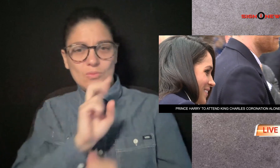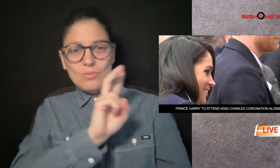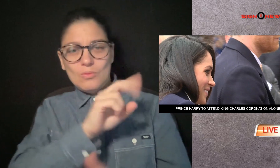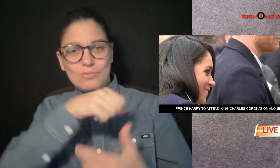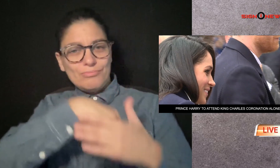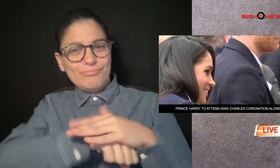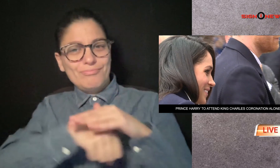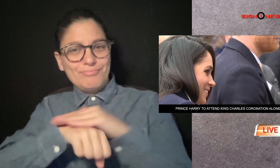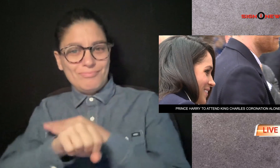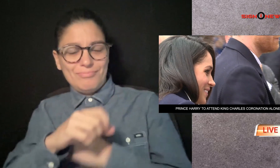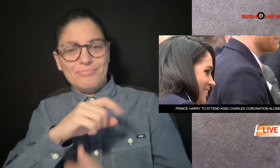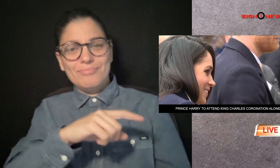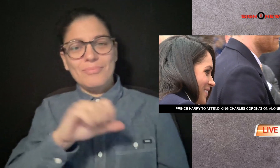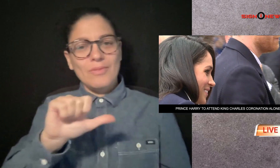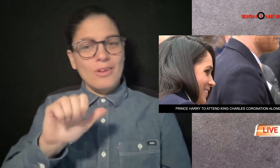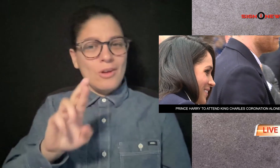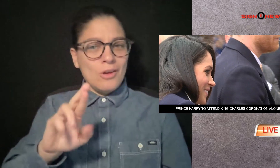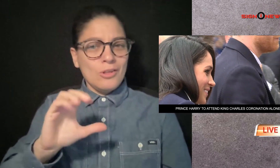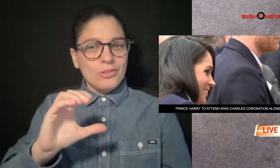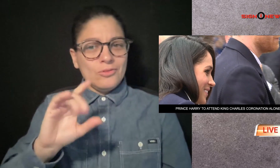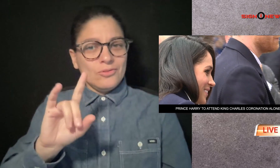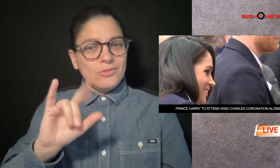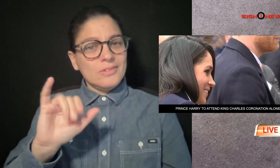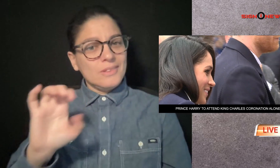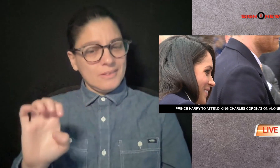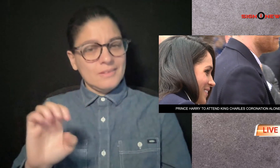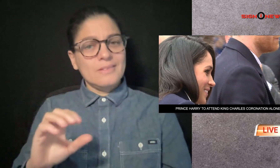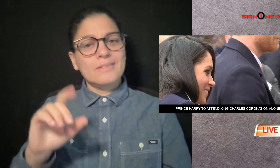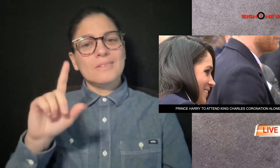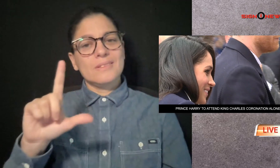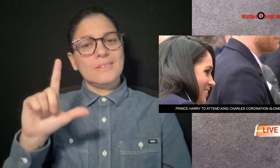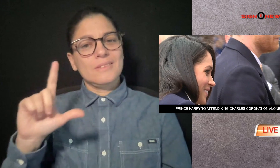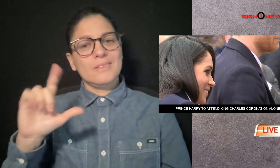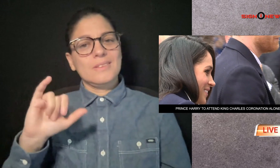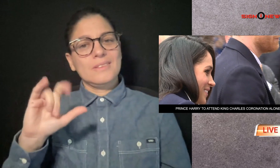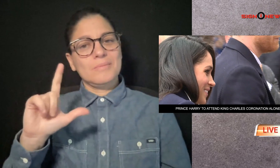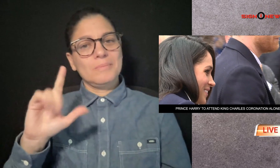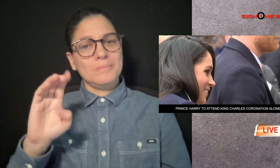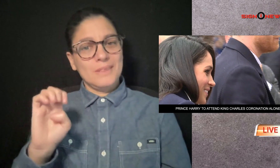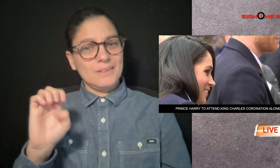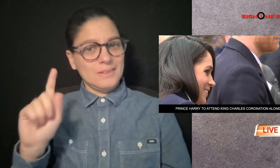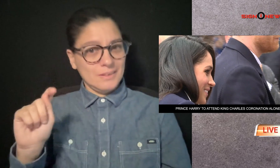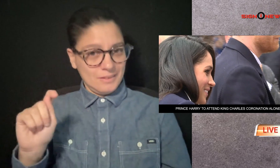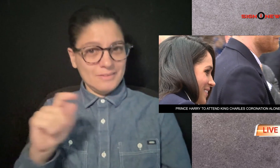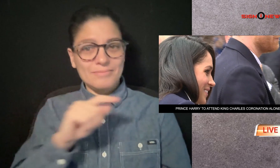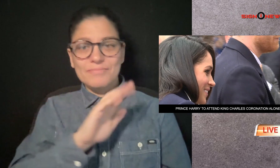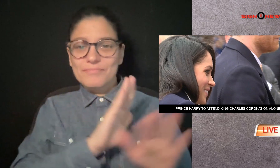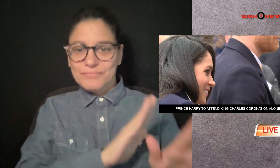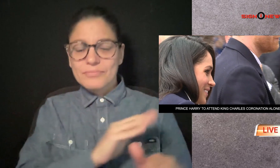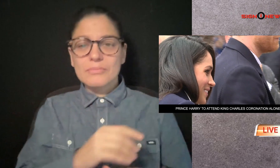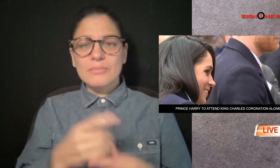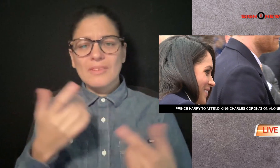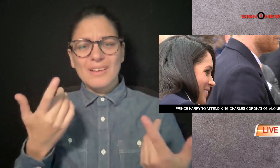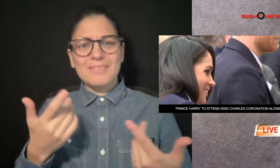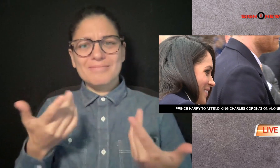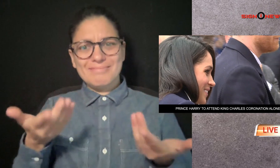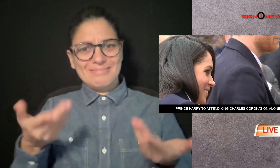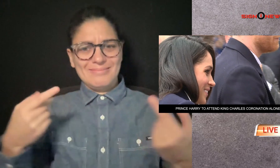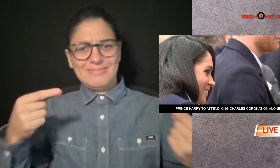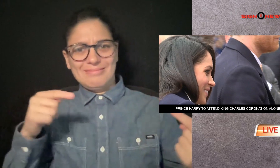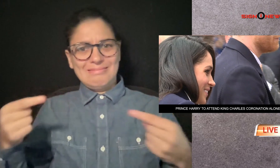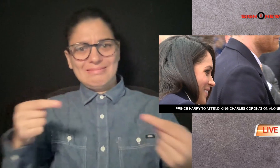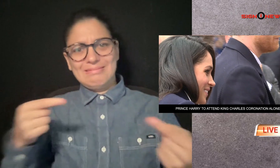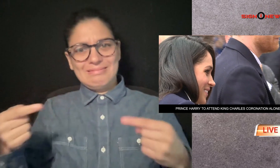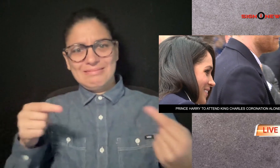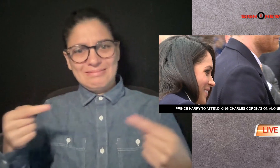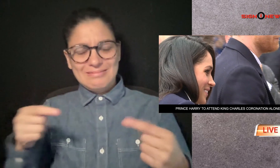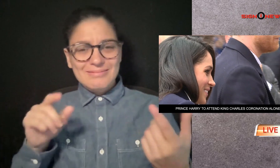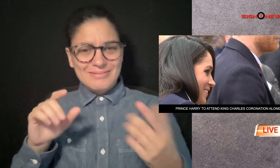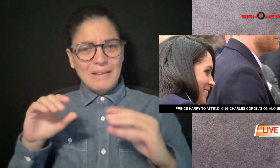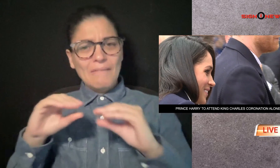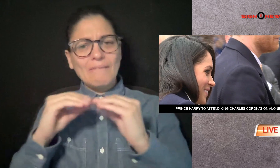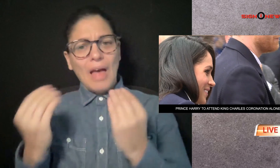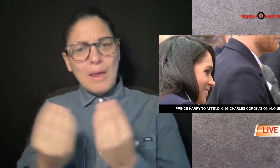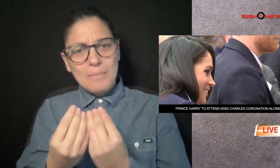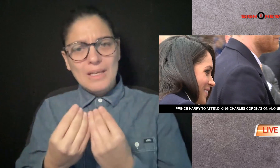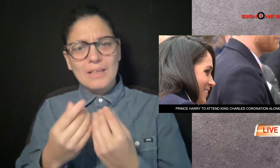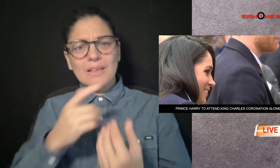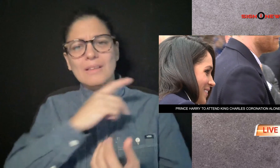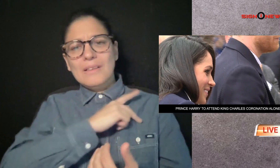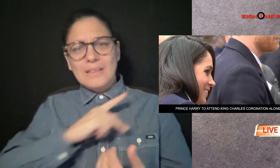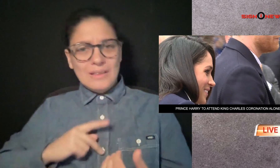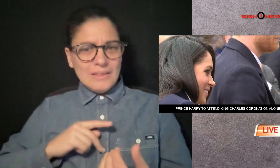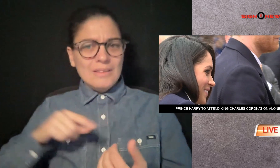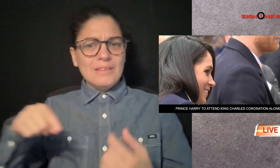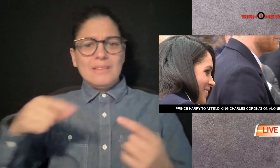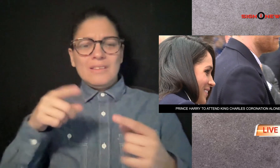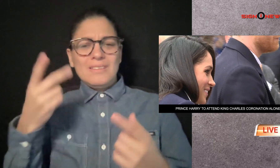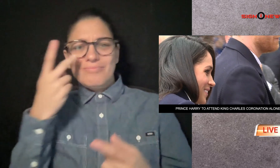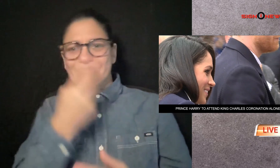with the couple's two small children Archie and Lillibet there has reportedly been tension